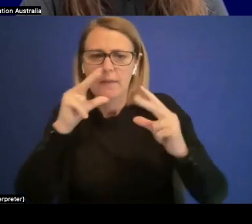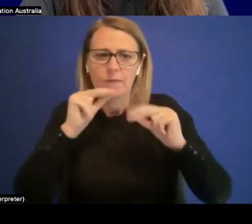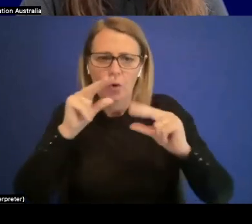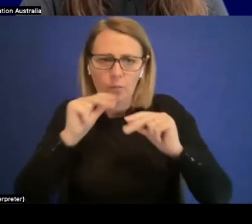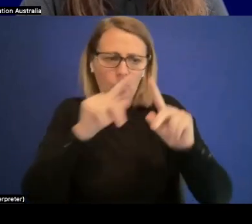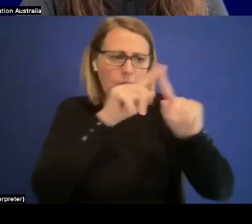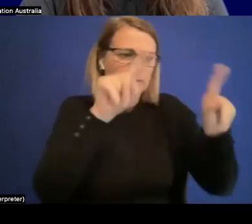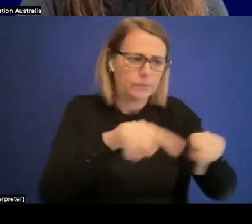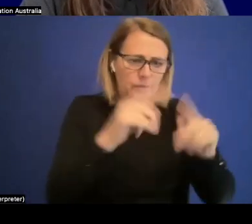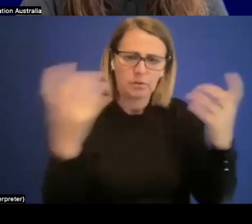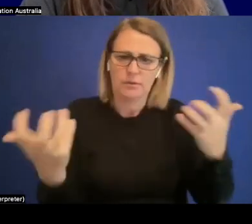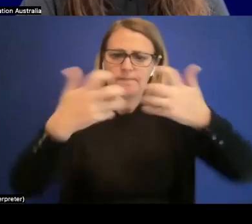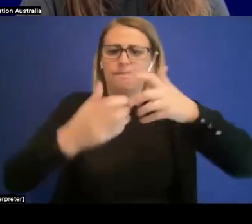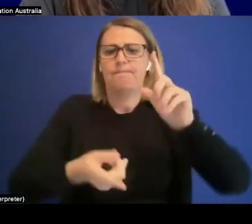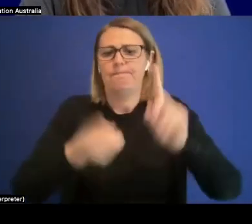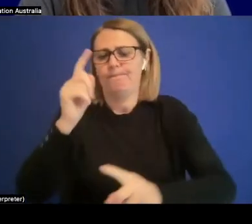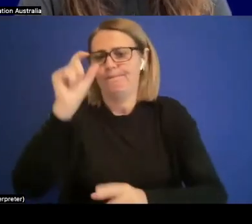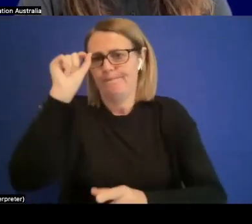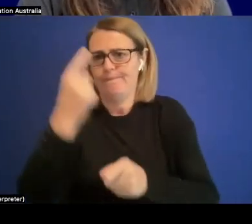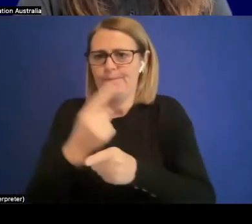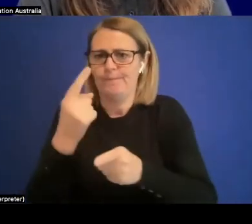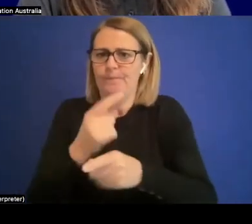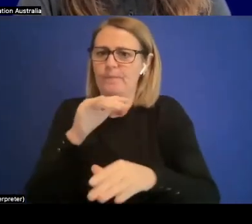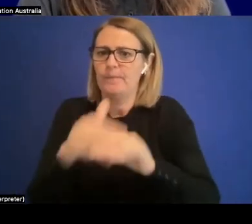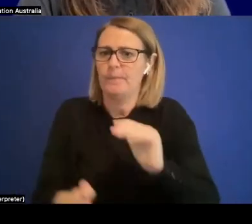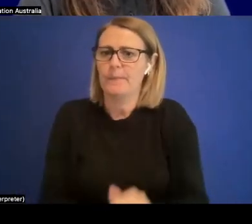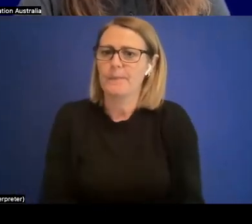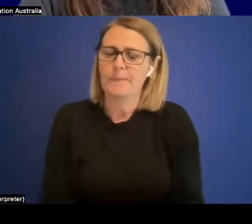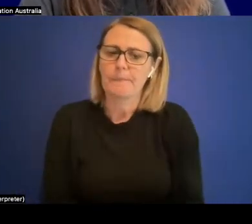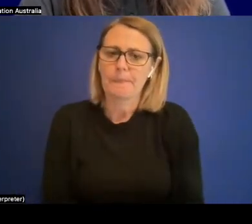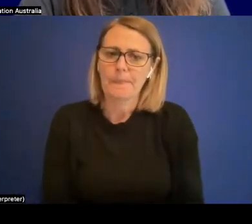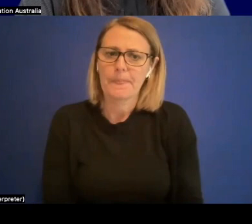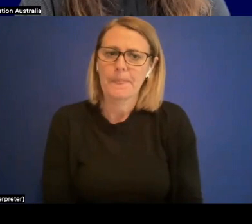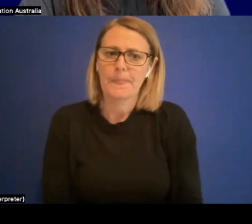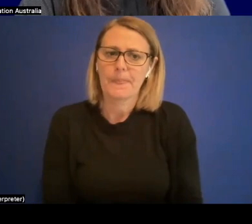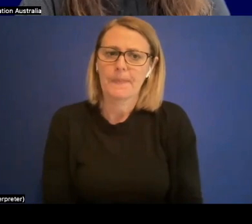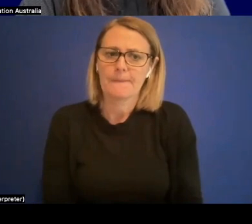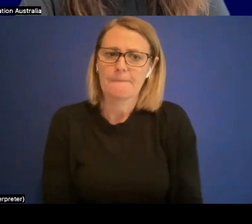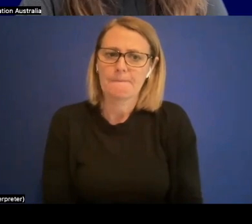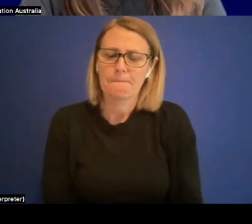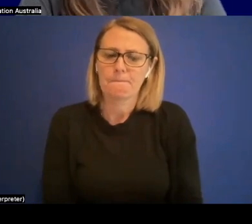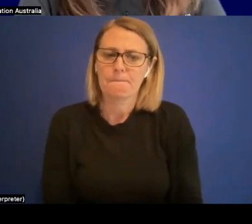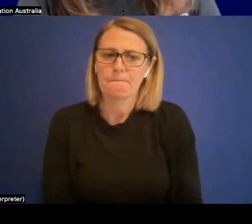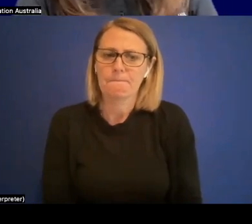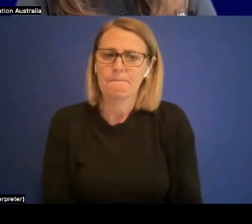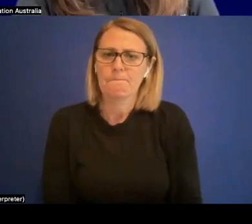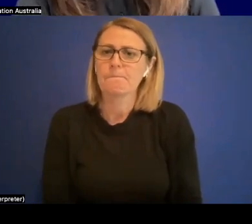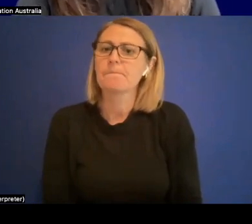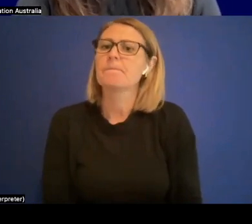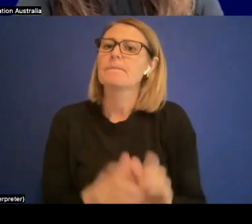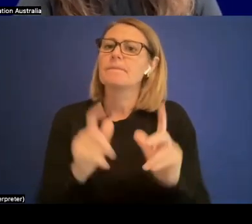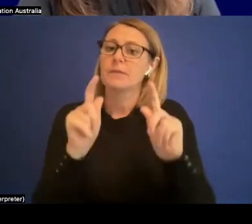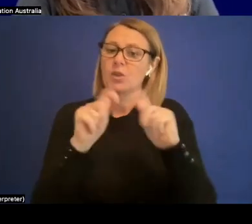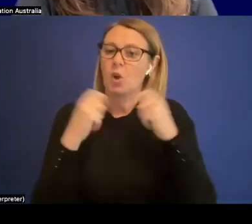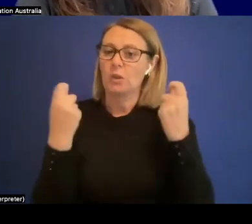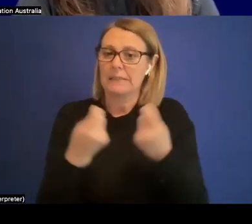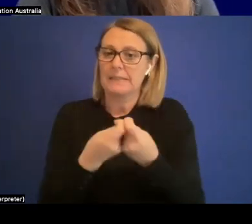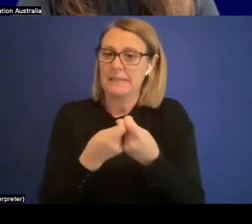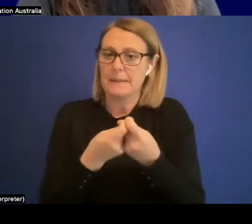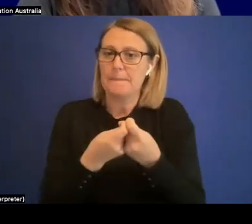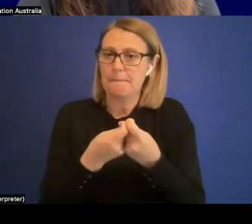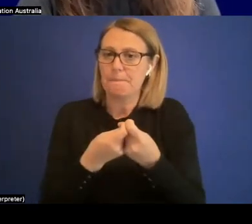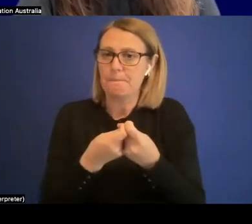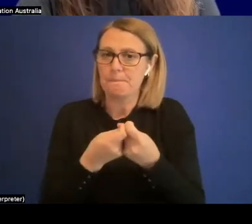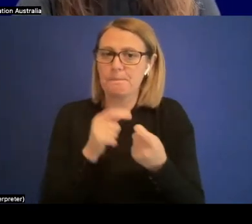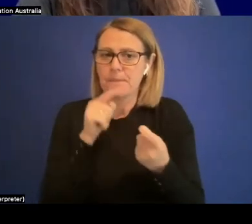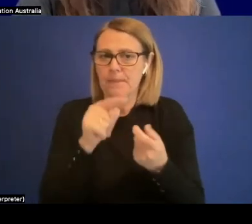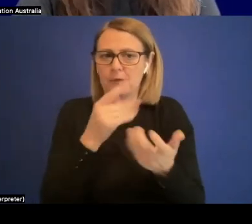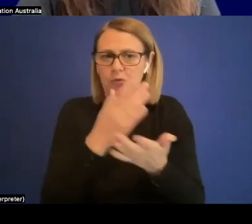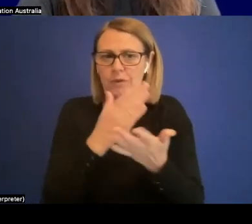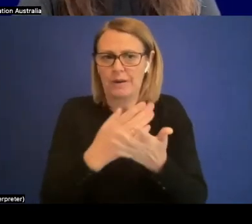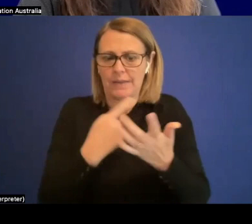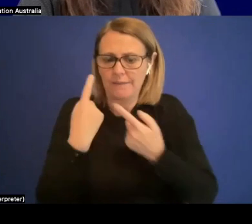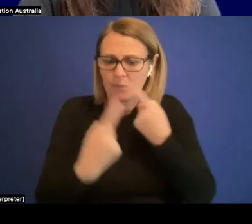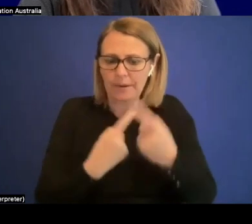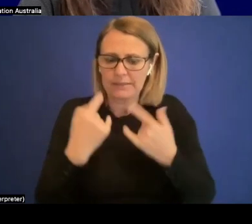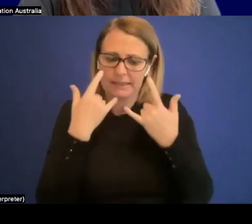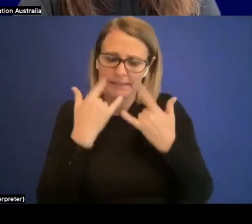was provided. So that’s preliminary kind of information and assessment of the situation,